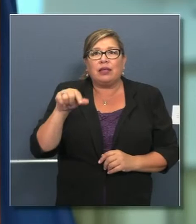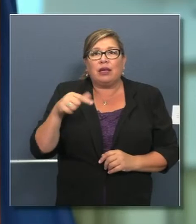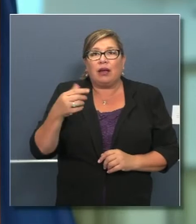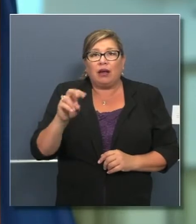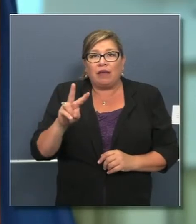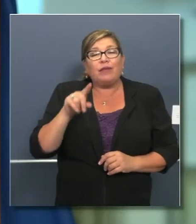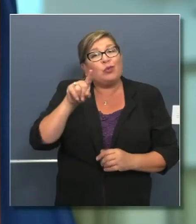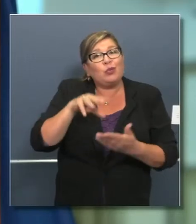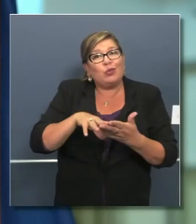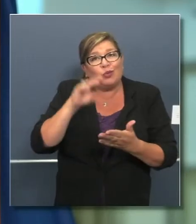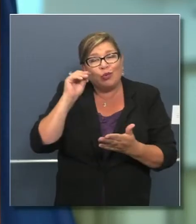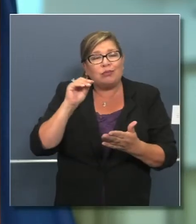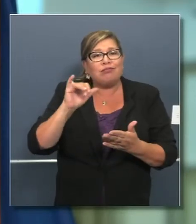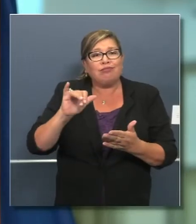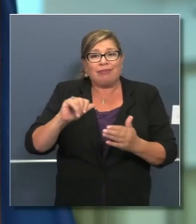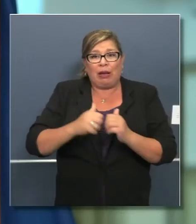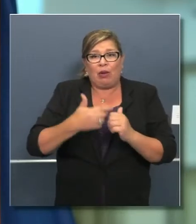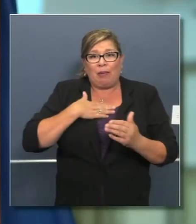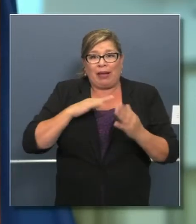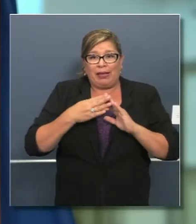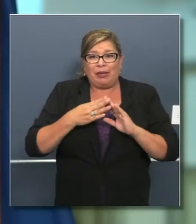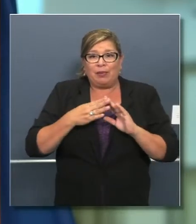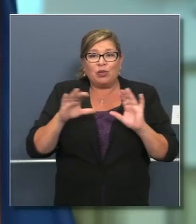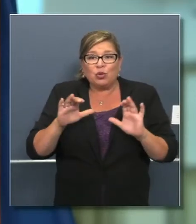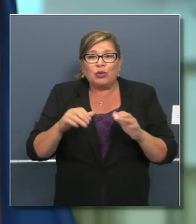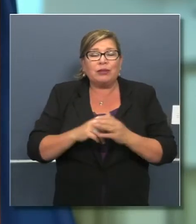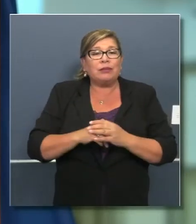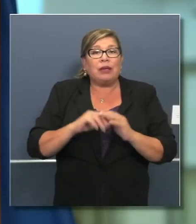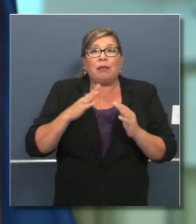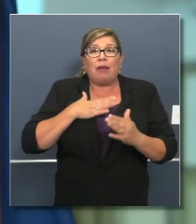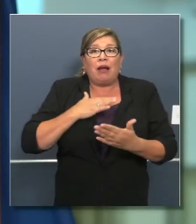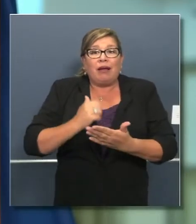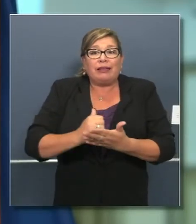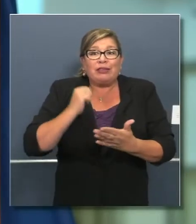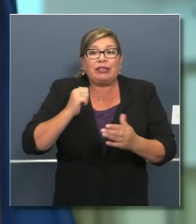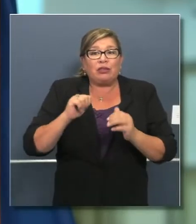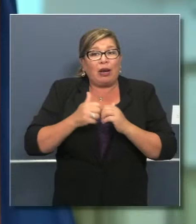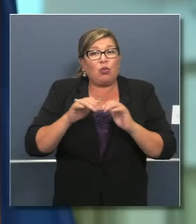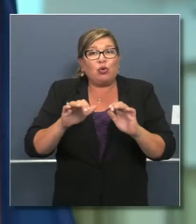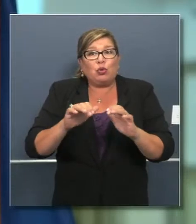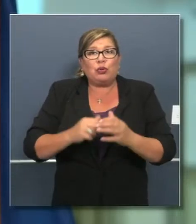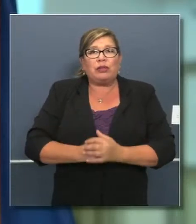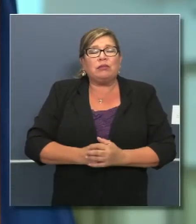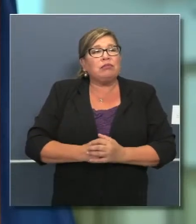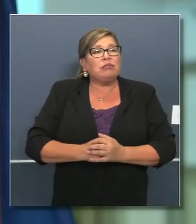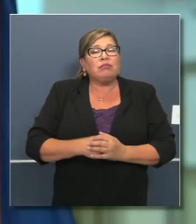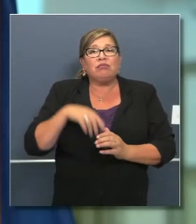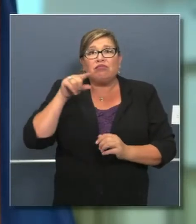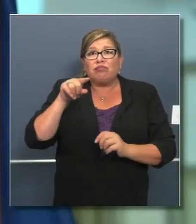how your attestation process is going whether or not your county health directors are moving